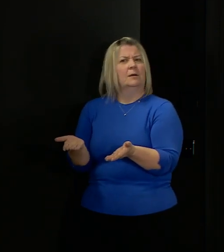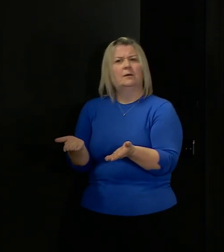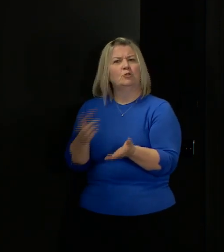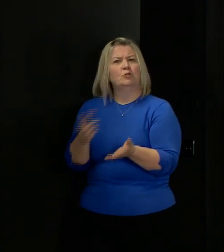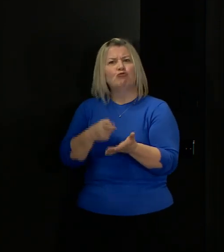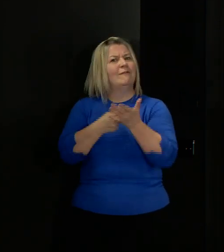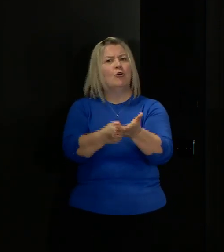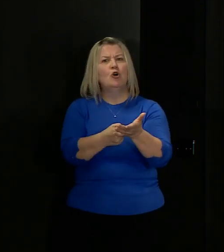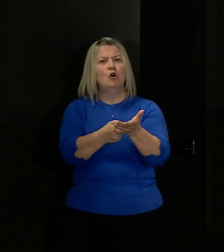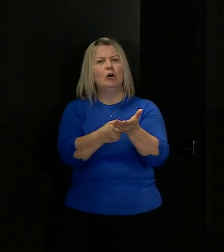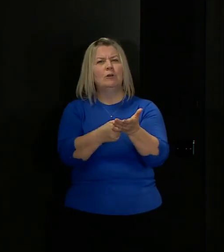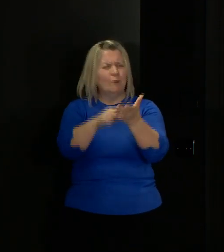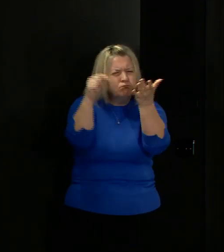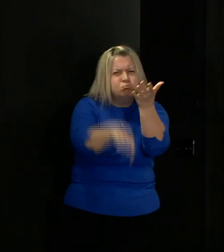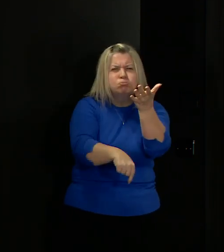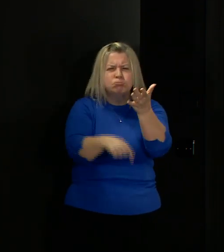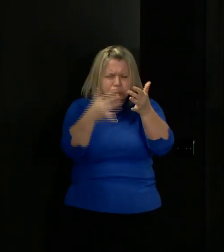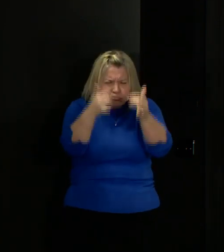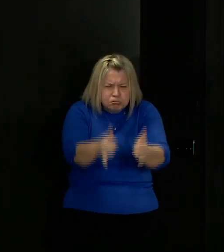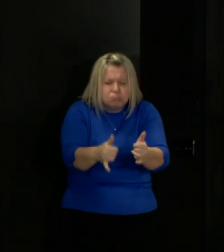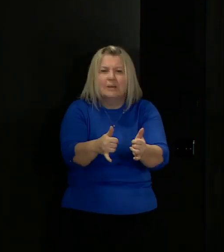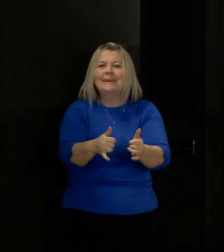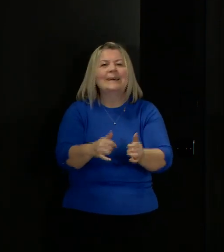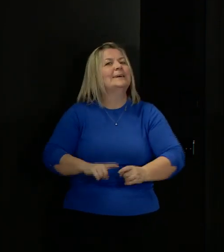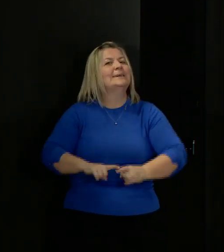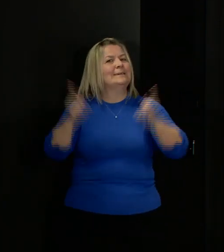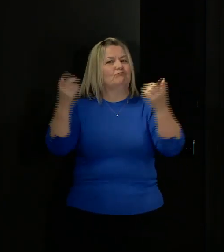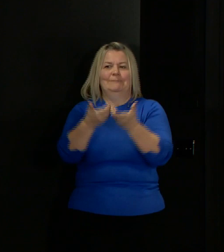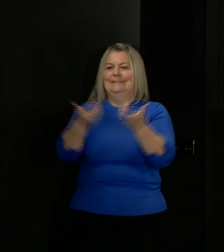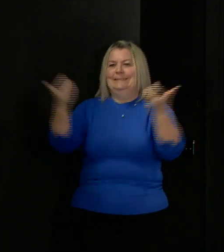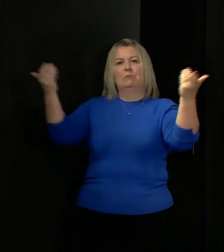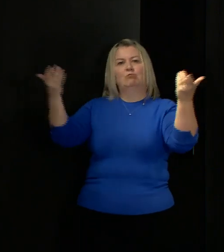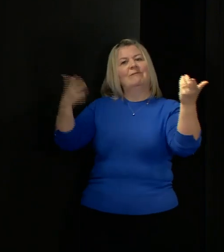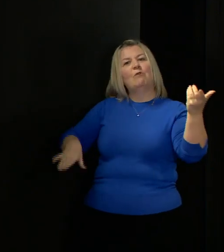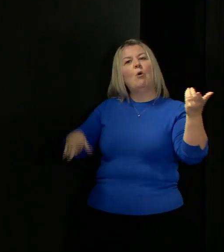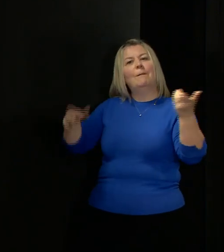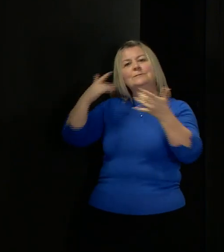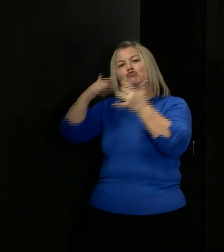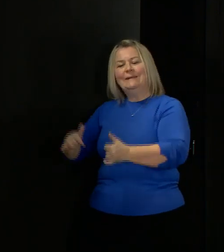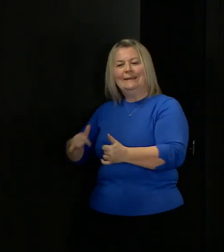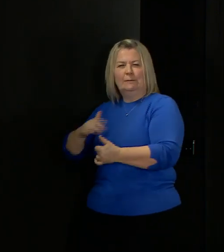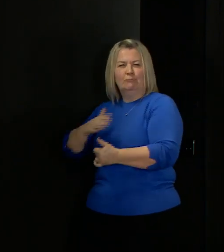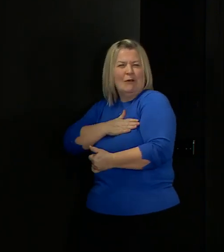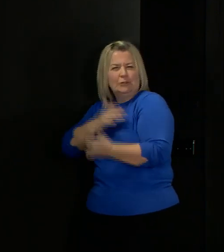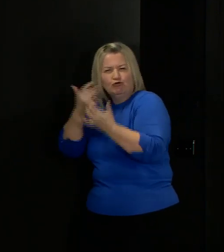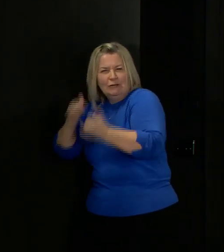for further investigation that's wholly separate from screening which is a completely different process so as I say I think it's just really important that